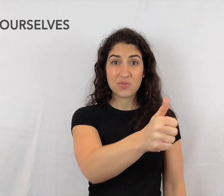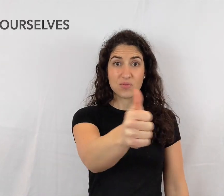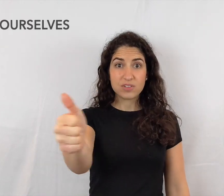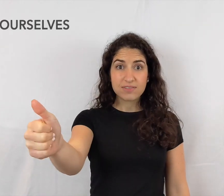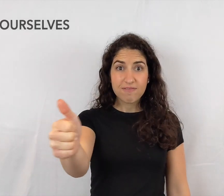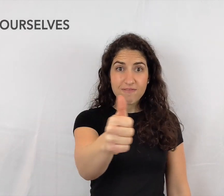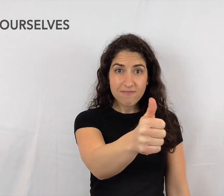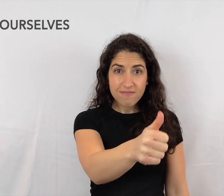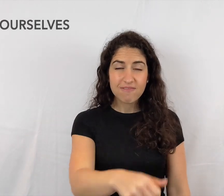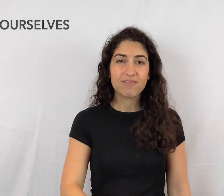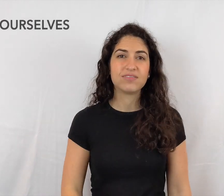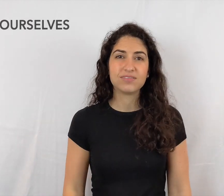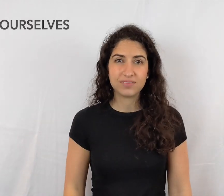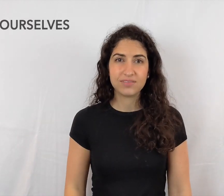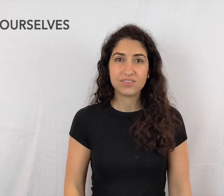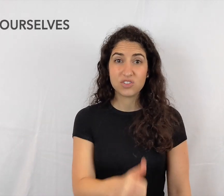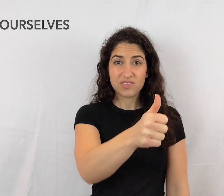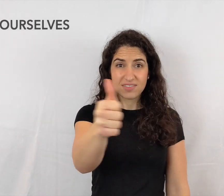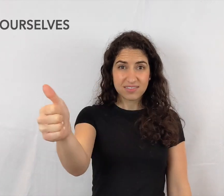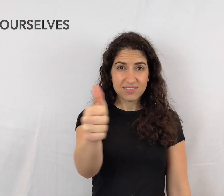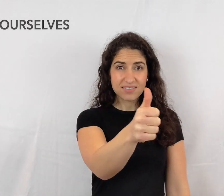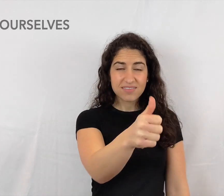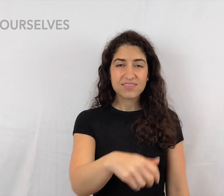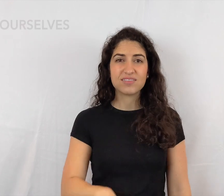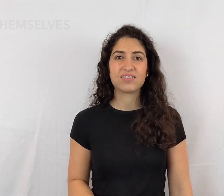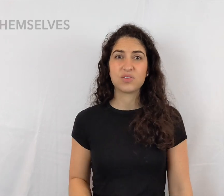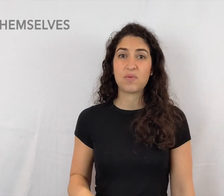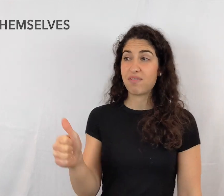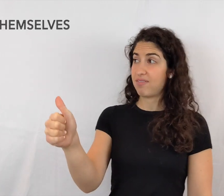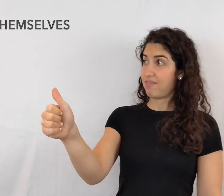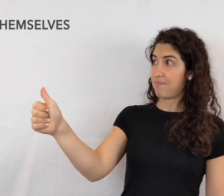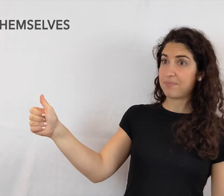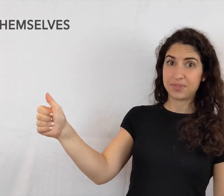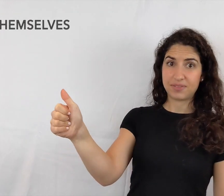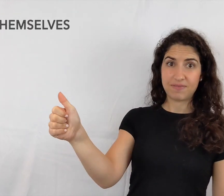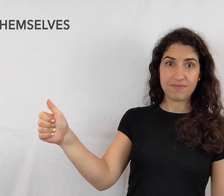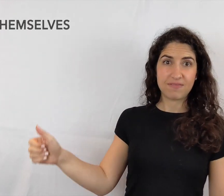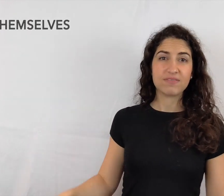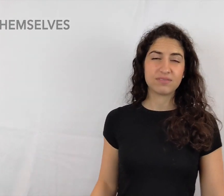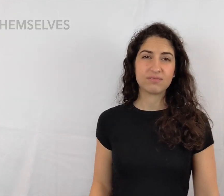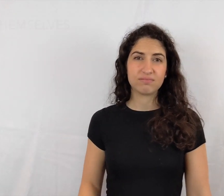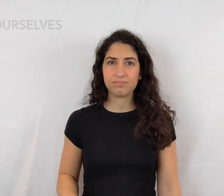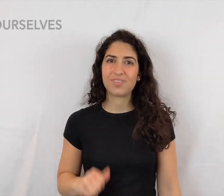YOURSELVES THEMSELVES